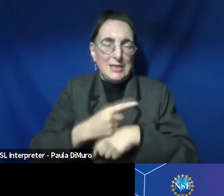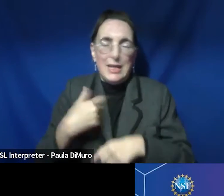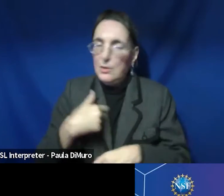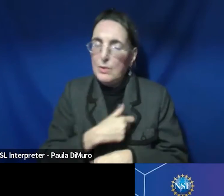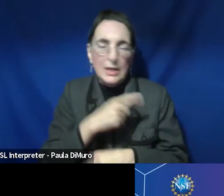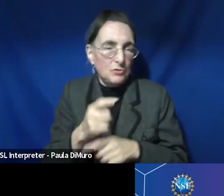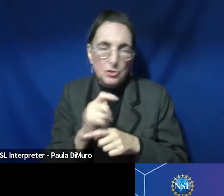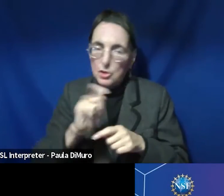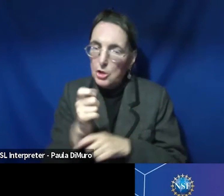Jeremy Leffler: Okay.